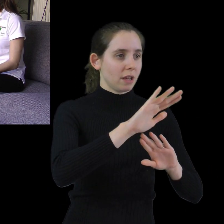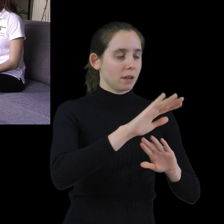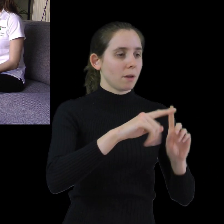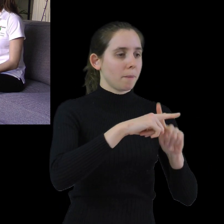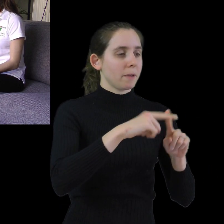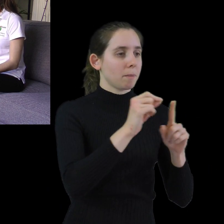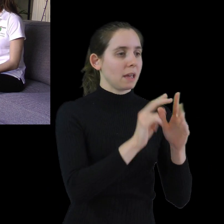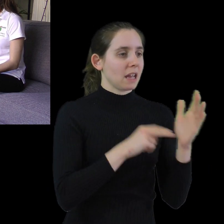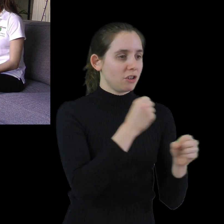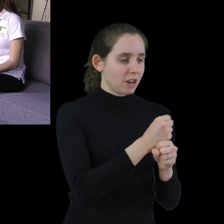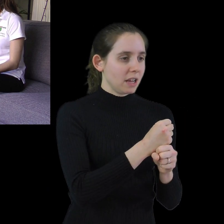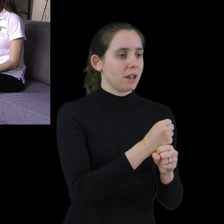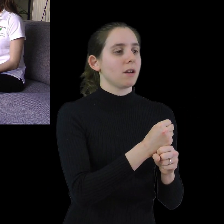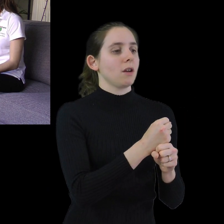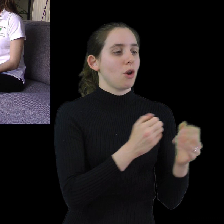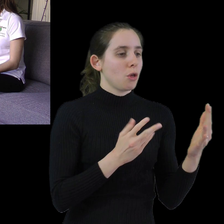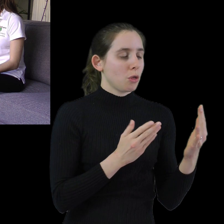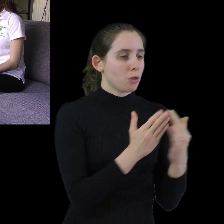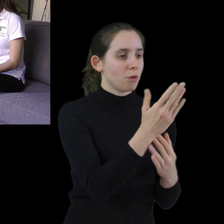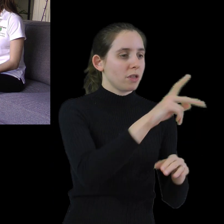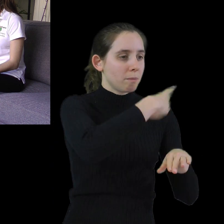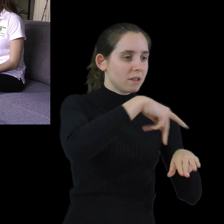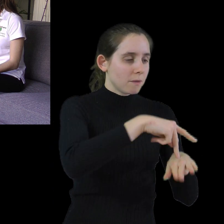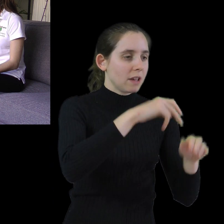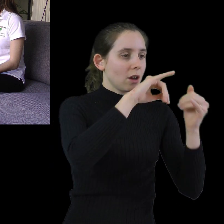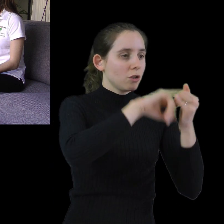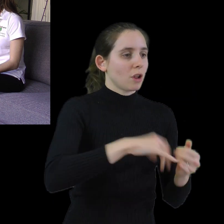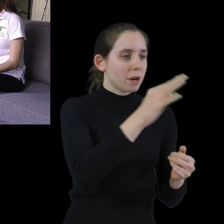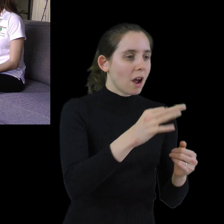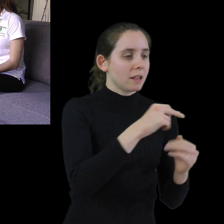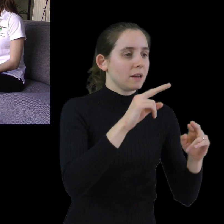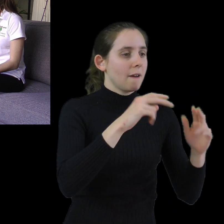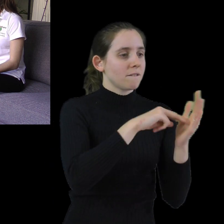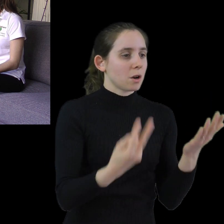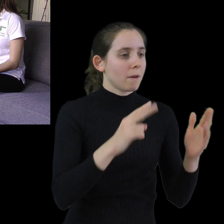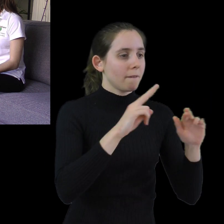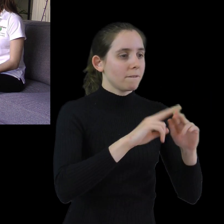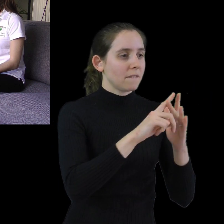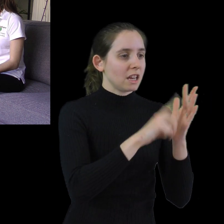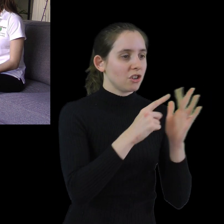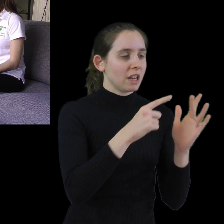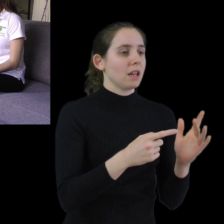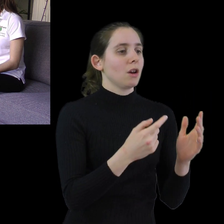Papua New Guinea, then all the way down through the Pacific from Solomon Islands, Vanuatu to Fiji, Tonga, Cook Islands,